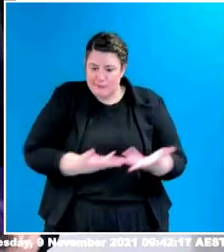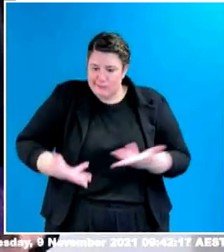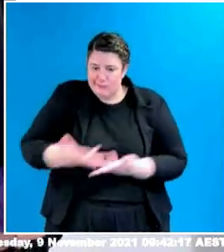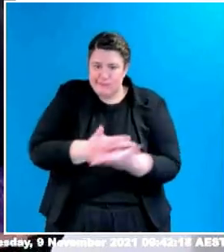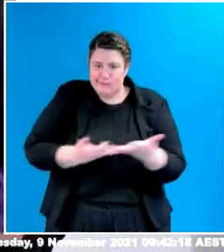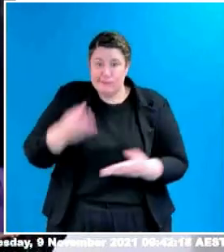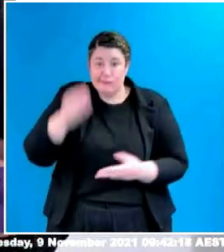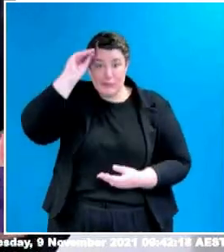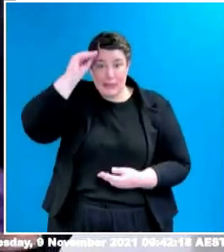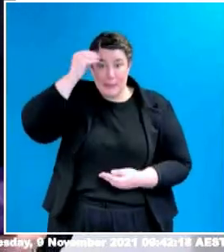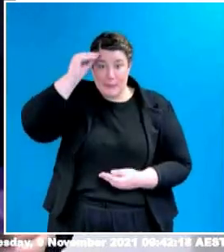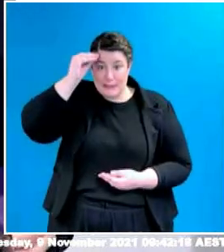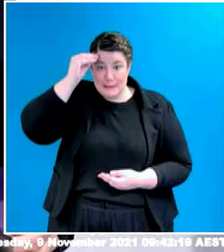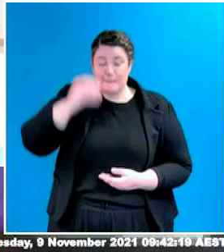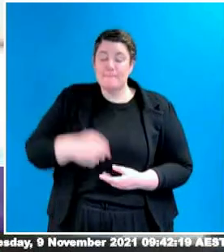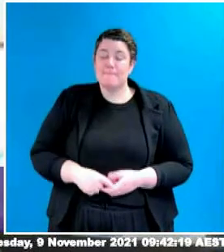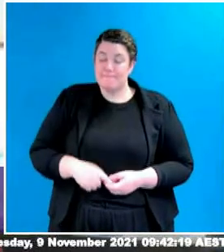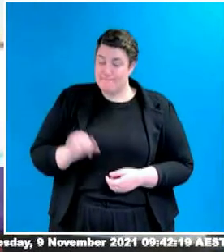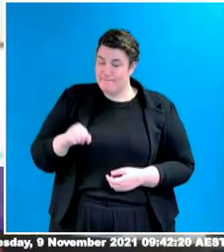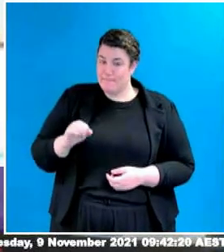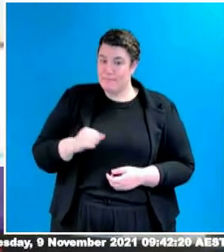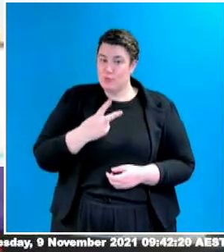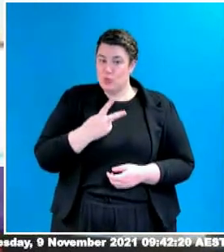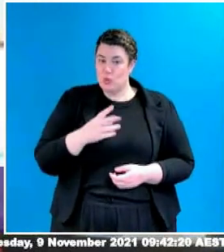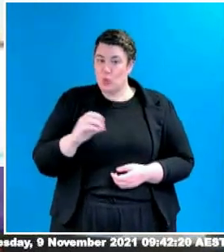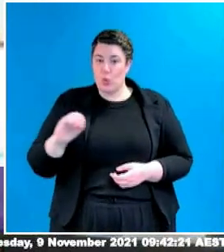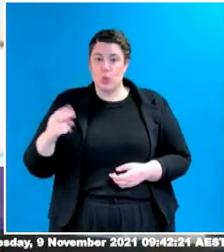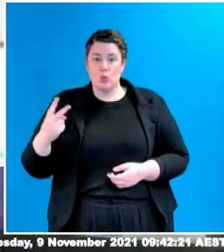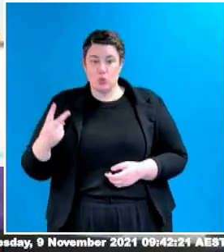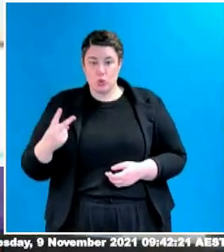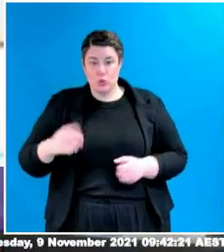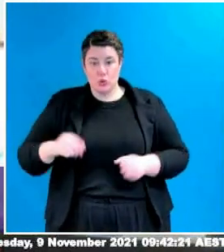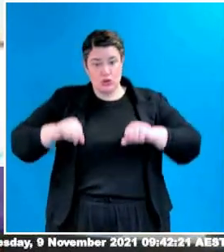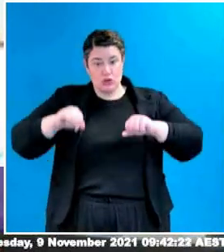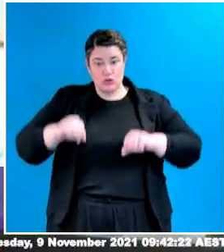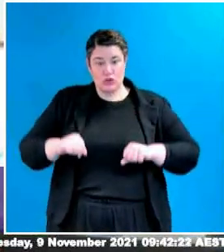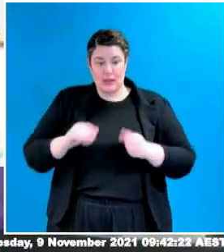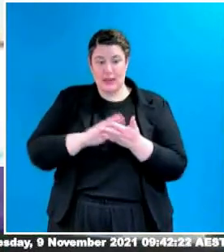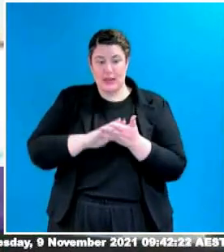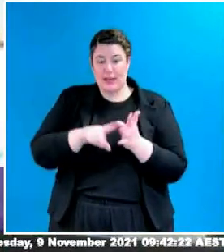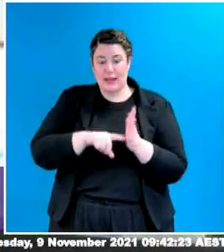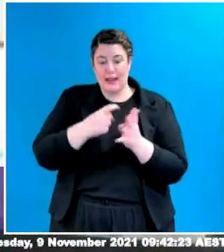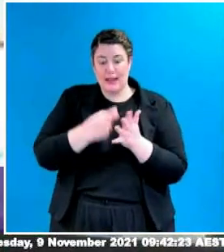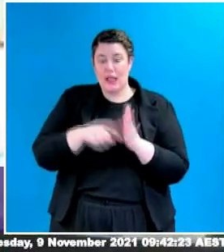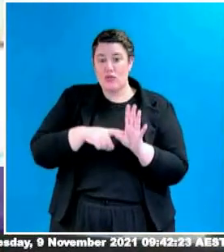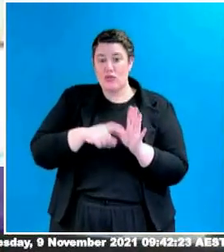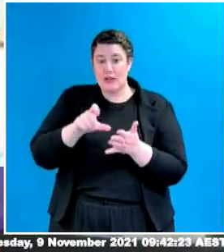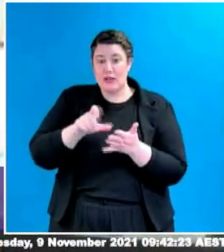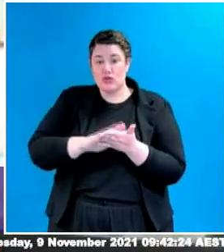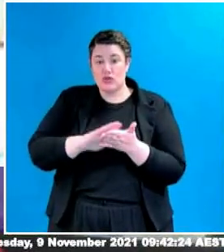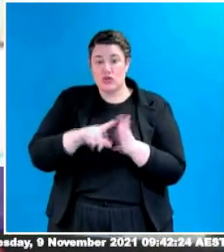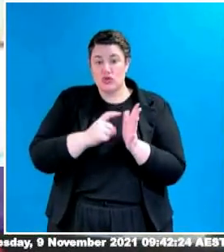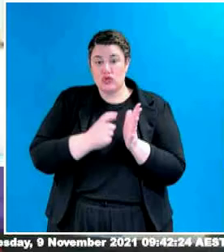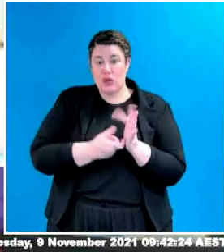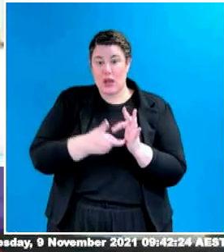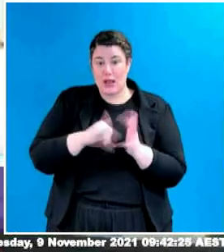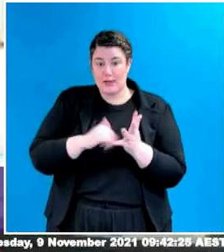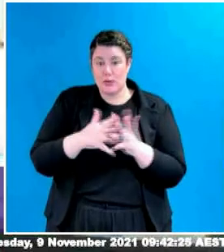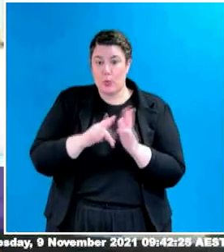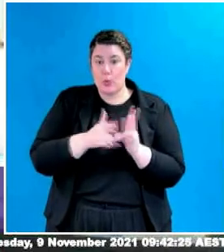In 2002, the consultative committee was formed with the chair, Professor Hilary Charlesworth, who, you would know, was appointed to the International Court of